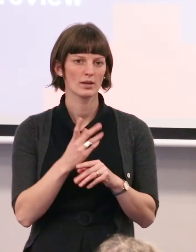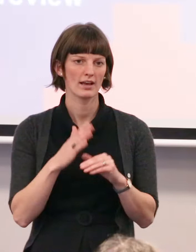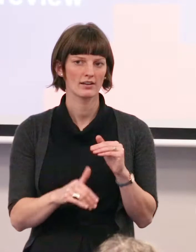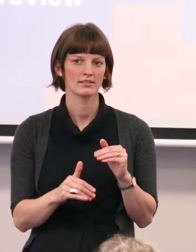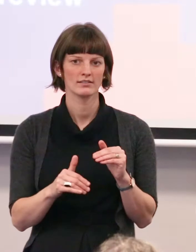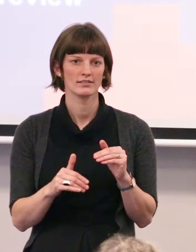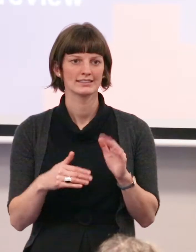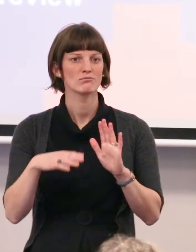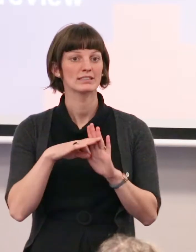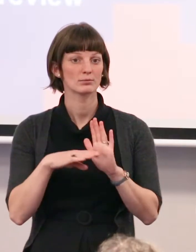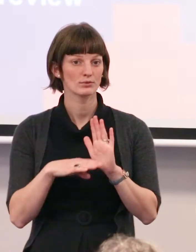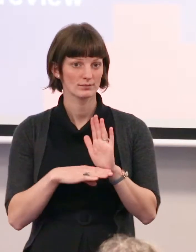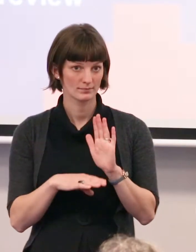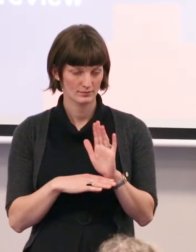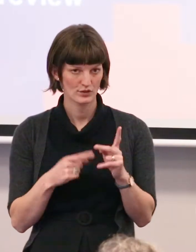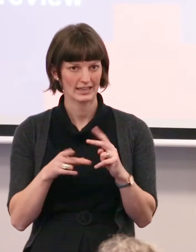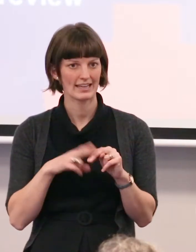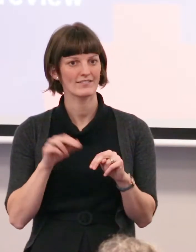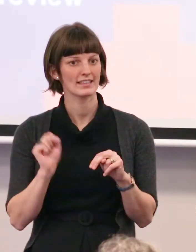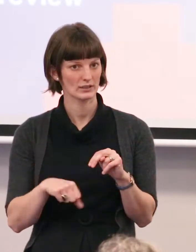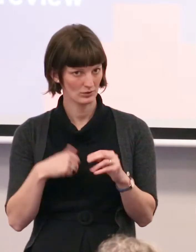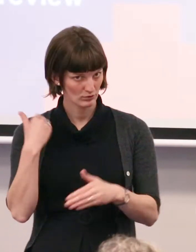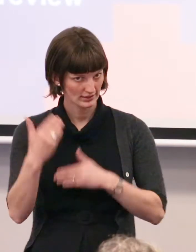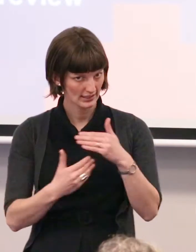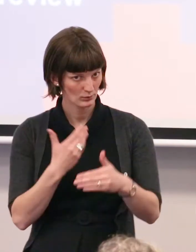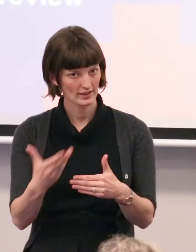some principles, if we are going to proceed with articulating inherent